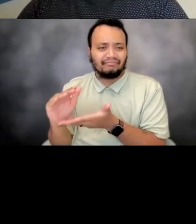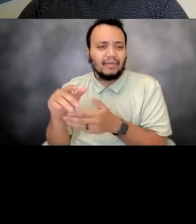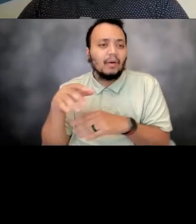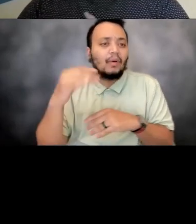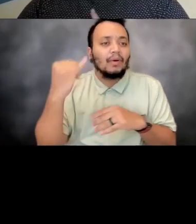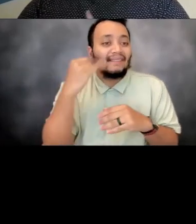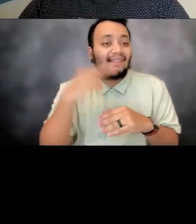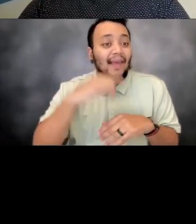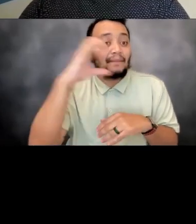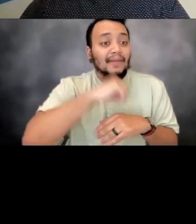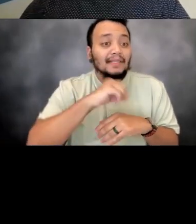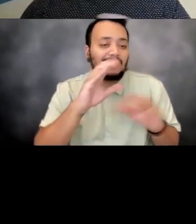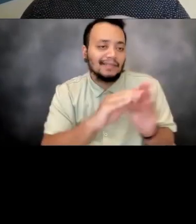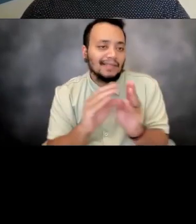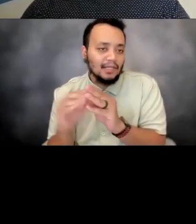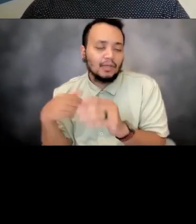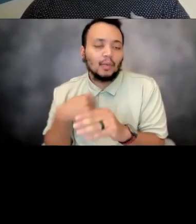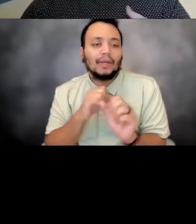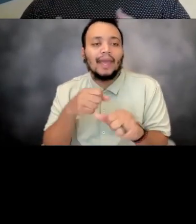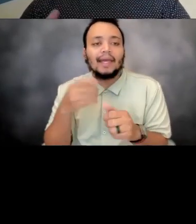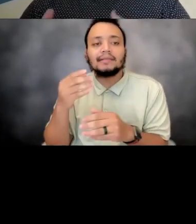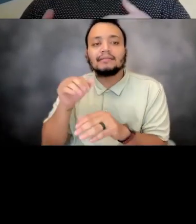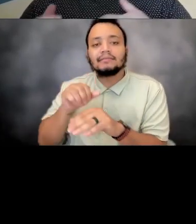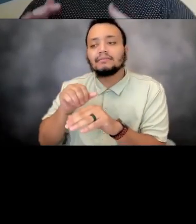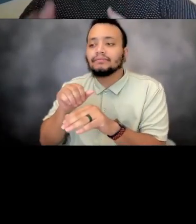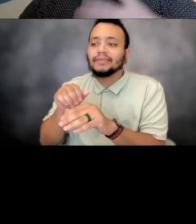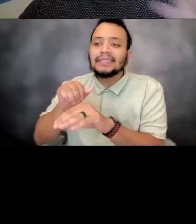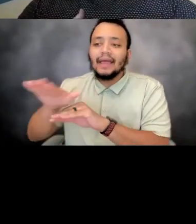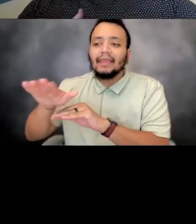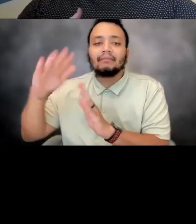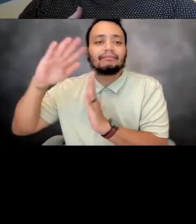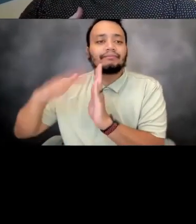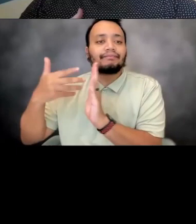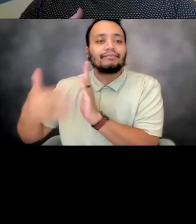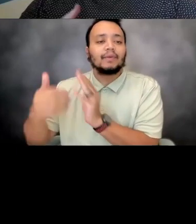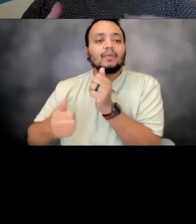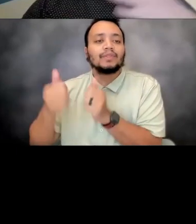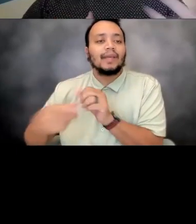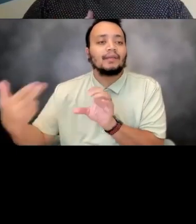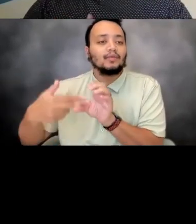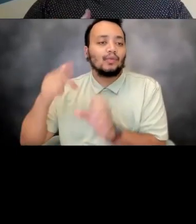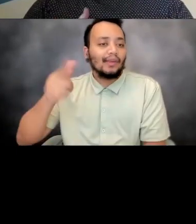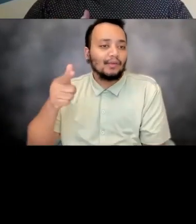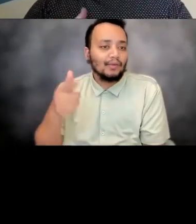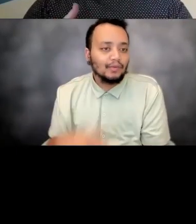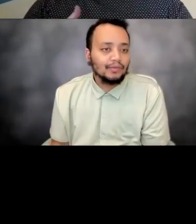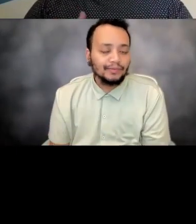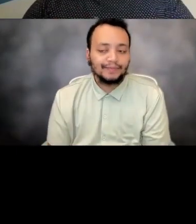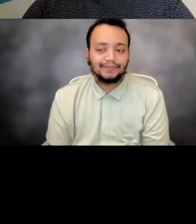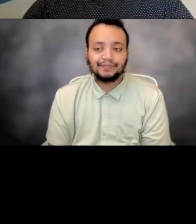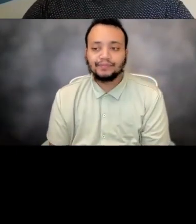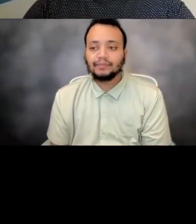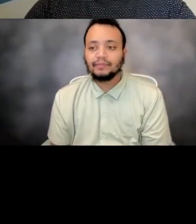So that really allowed us to, you know, check that folks were wanting to and understood